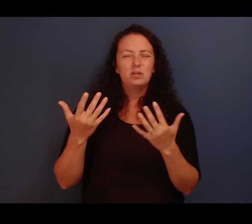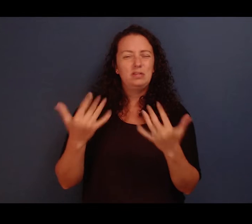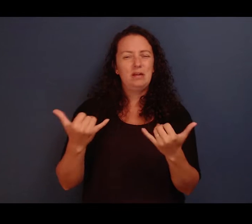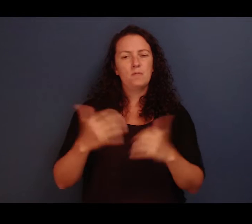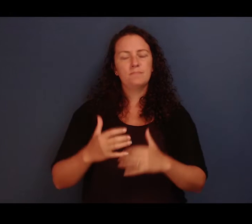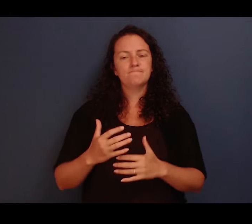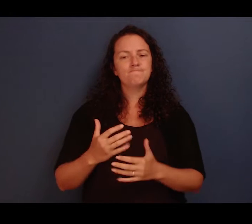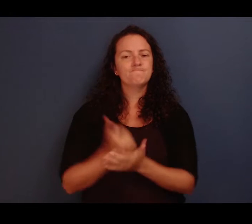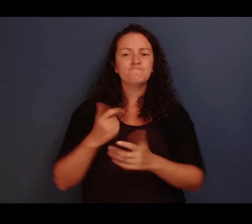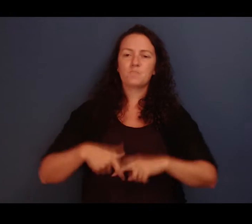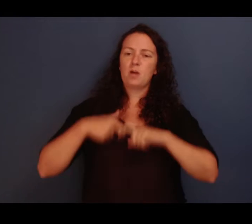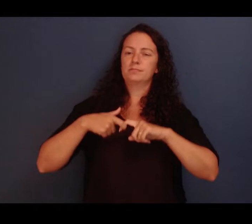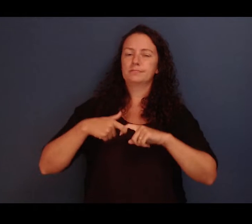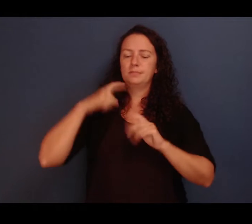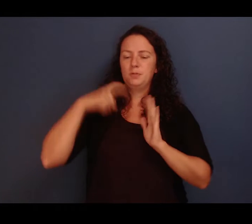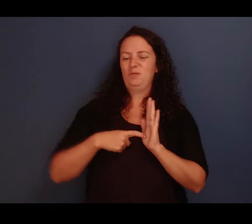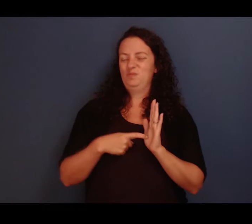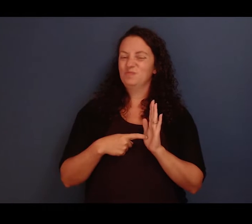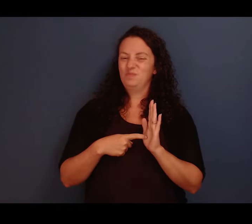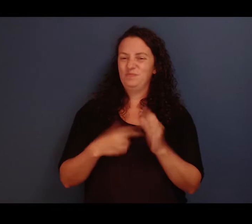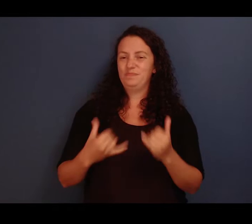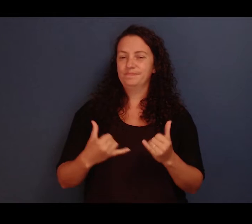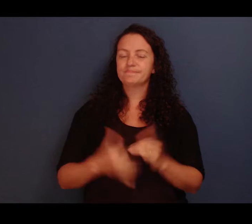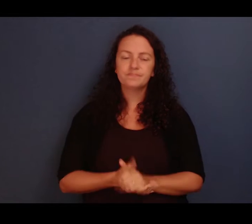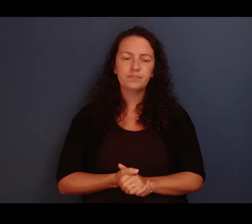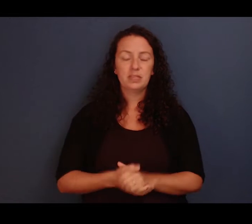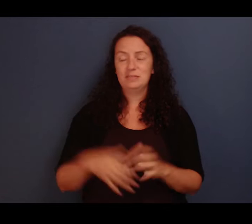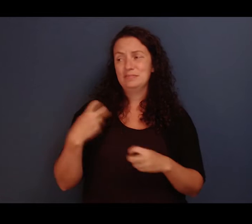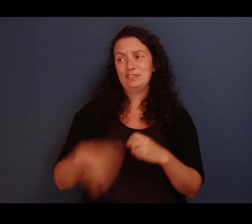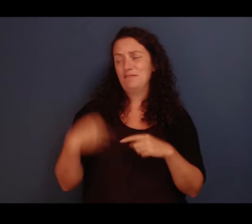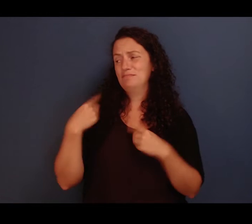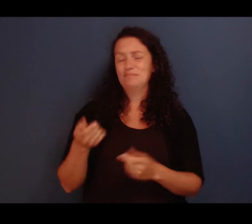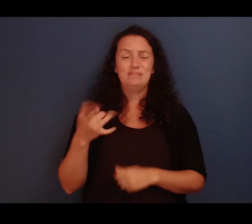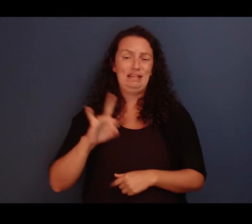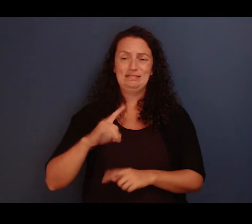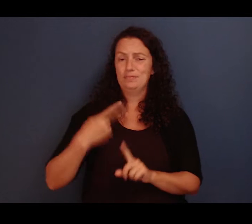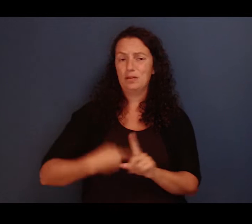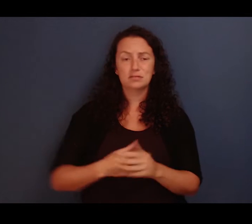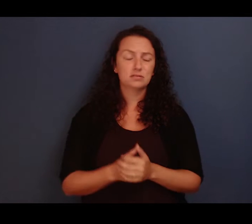pause and acknowledge this moment. This has been a very difficult 18 months. We have lost